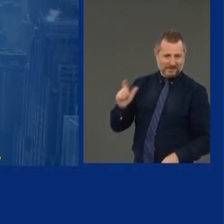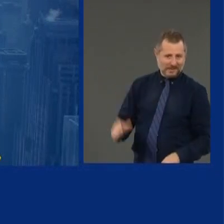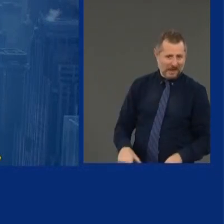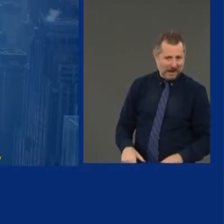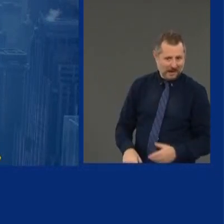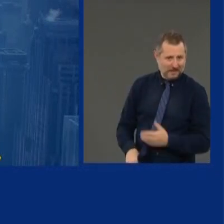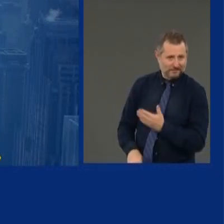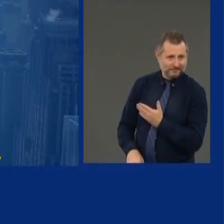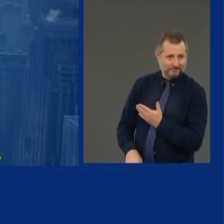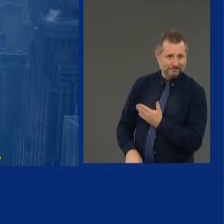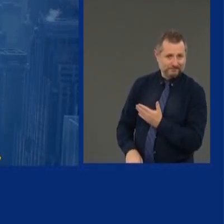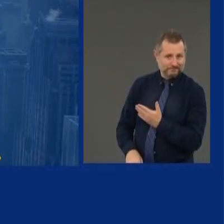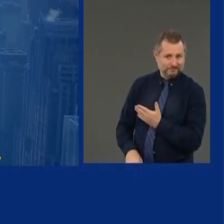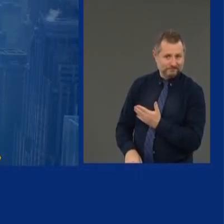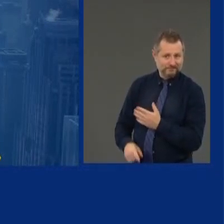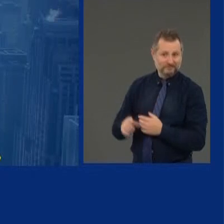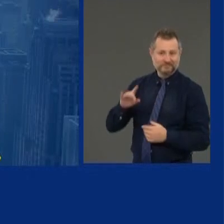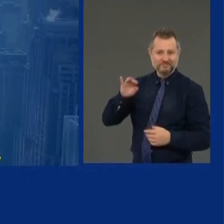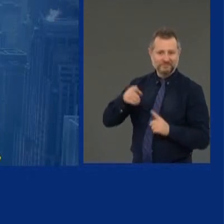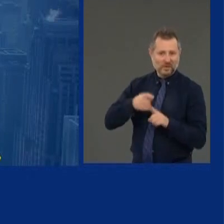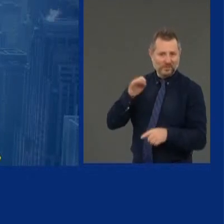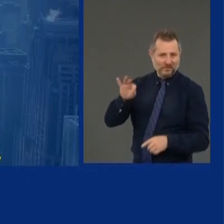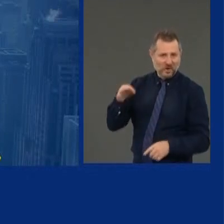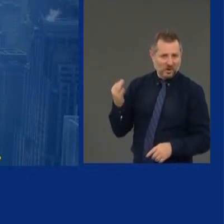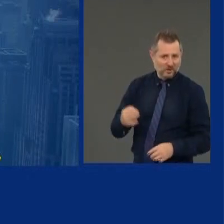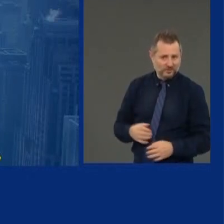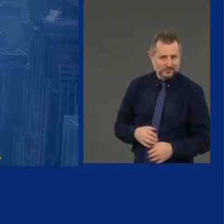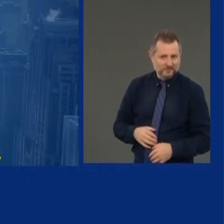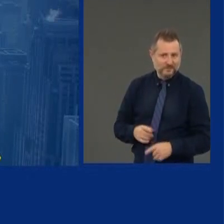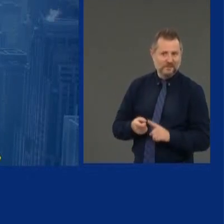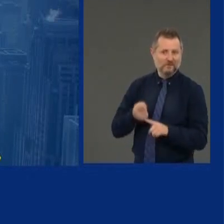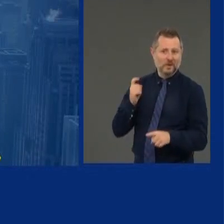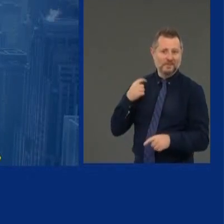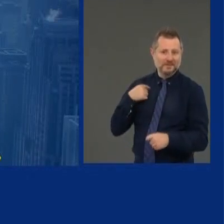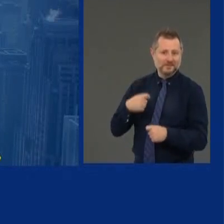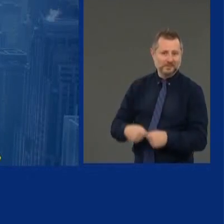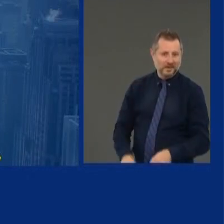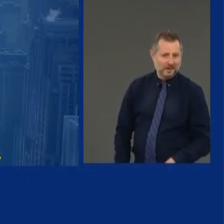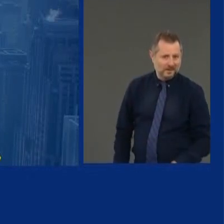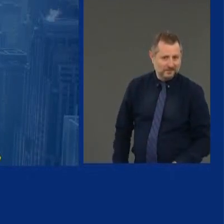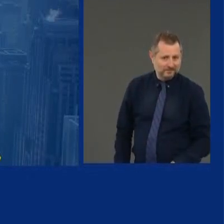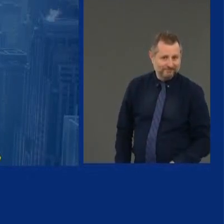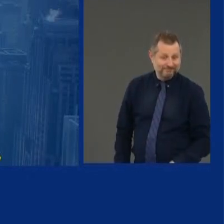THE VIRUS CAME FROM ITALY.